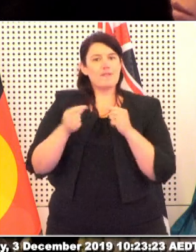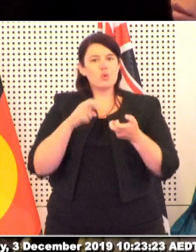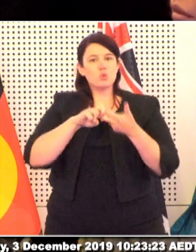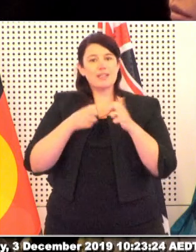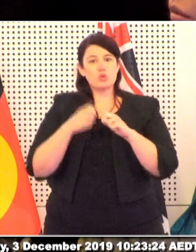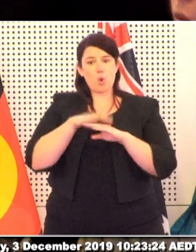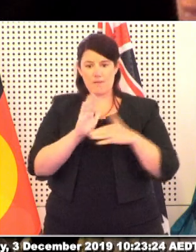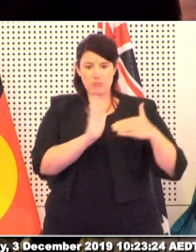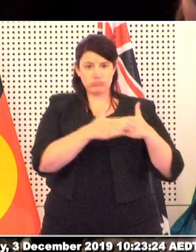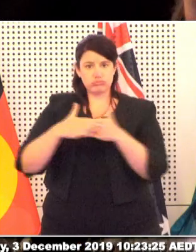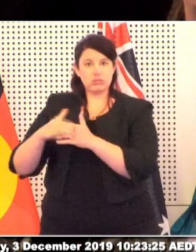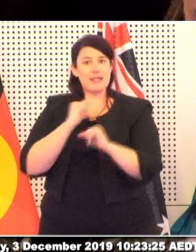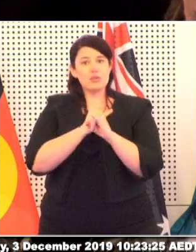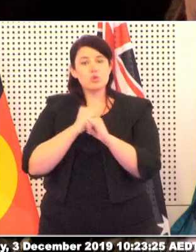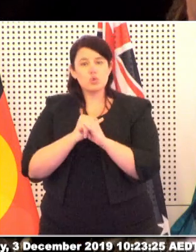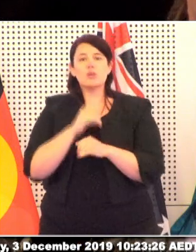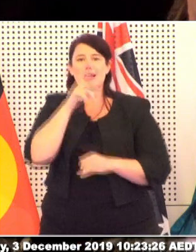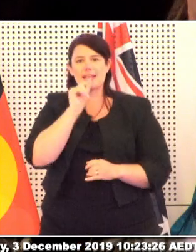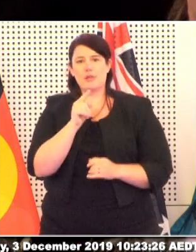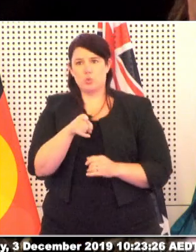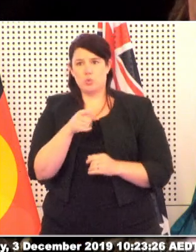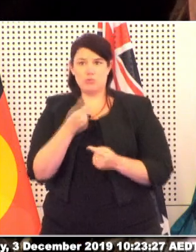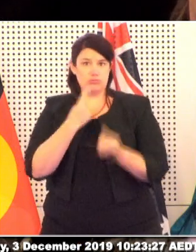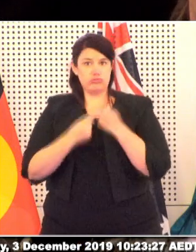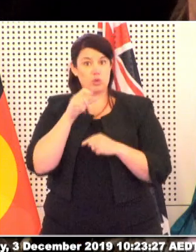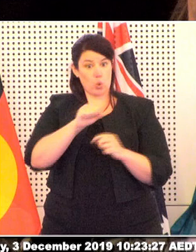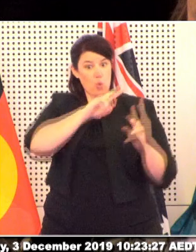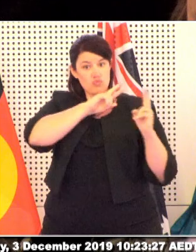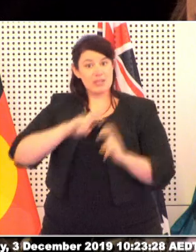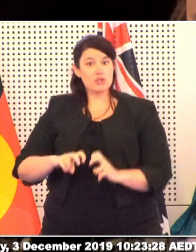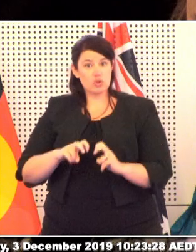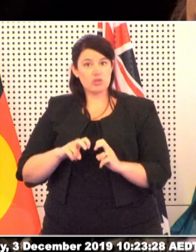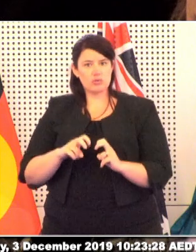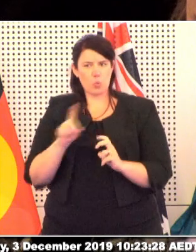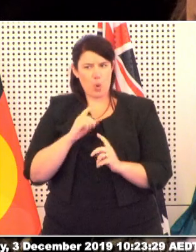Can you tell the Commission what your research has shown to be the various, if